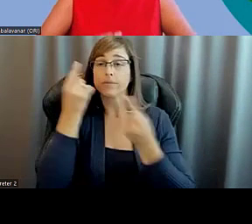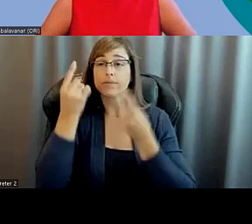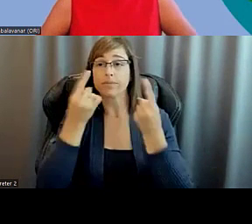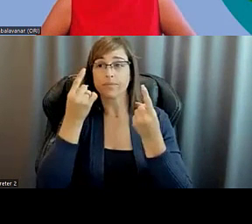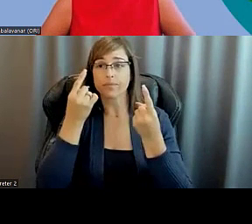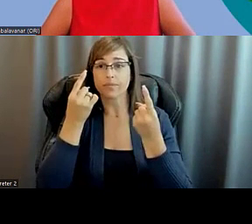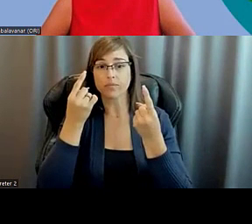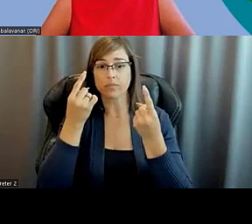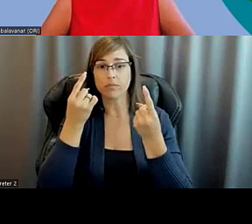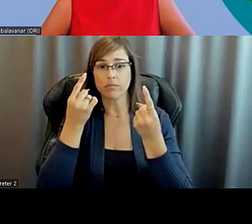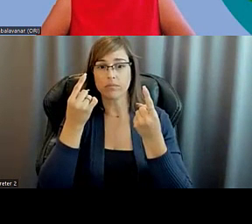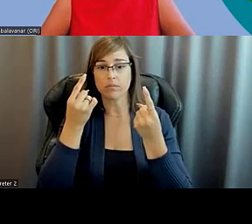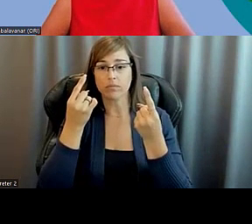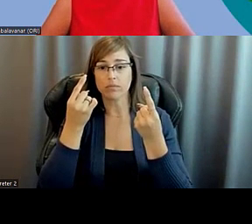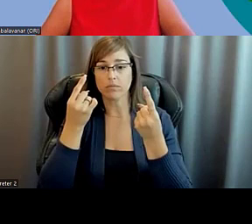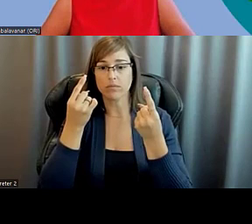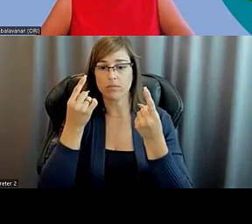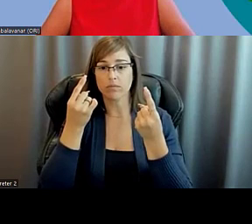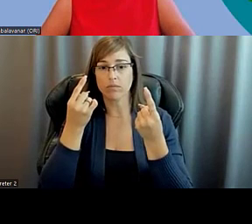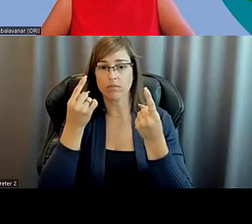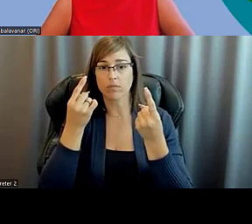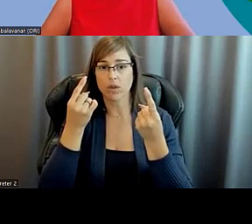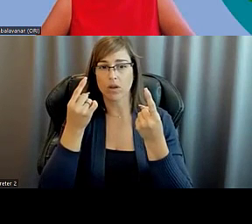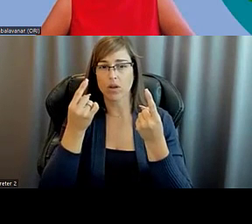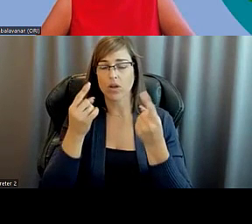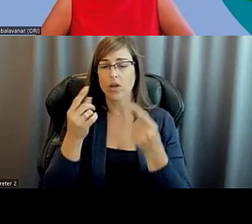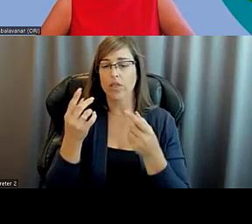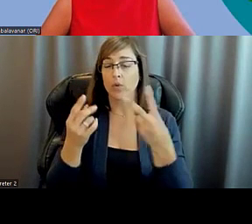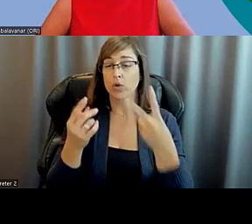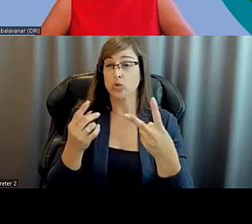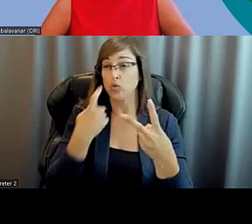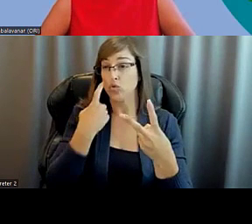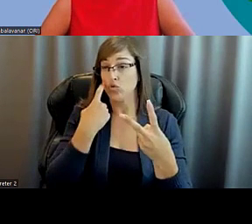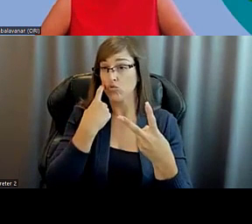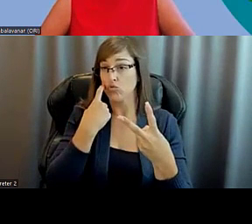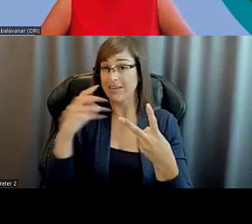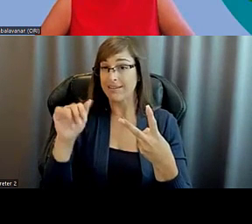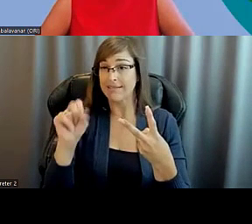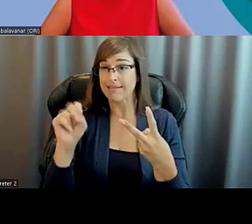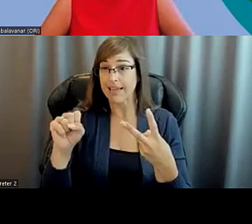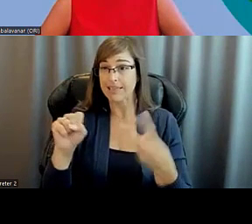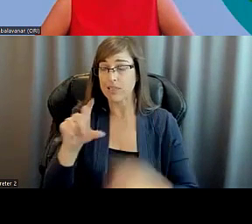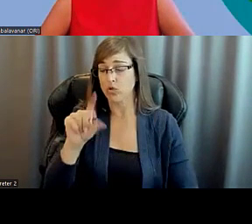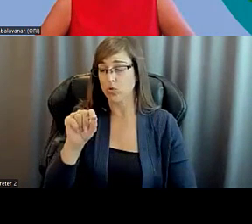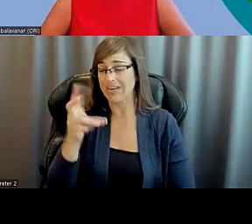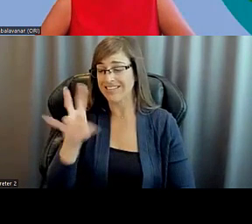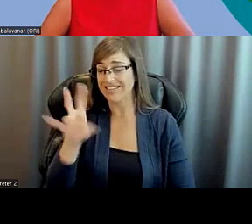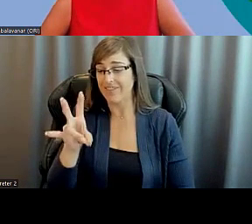there were at least two recent cases in 2017 and 2018,